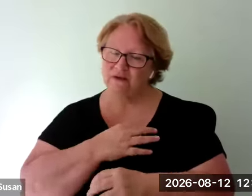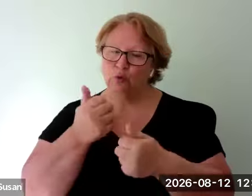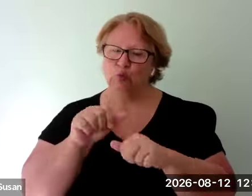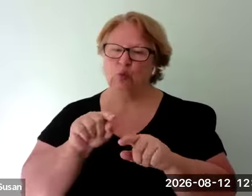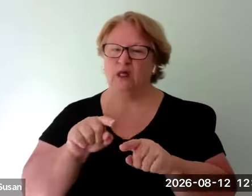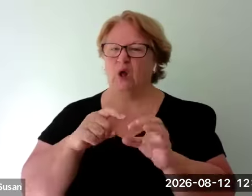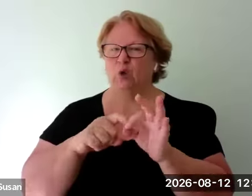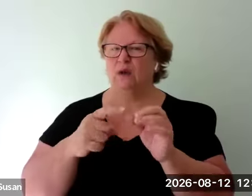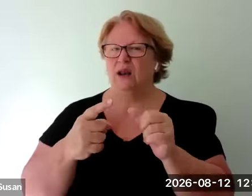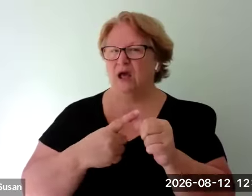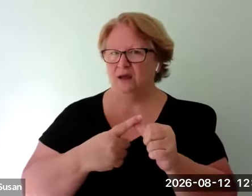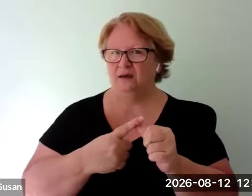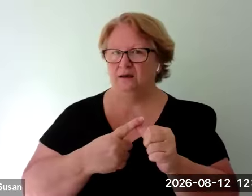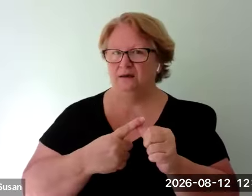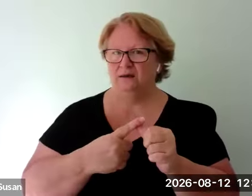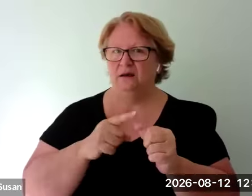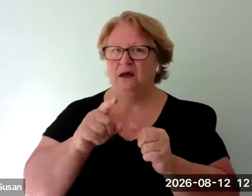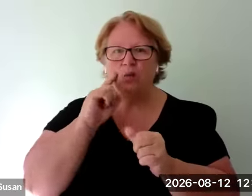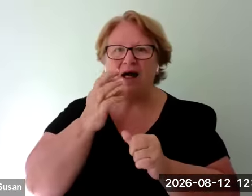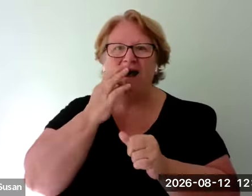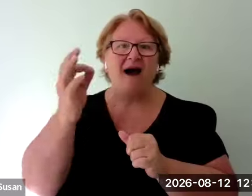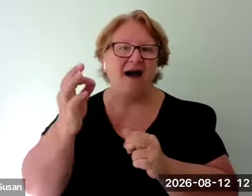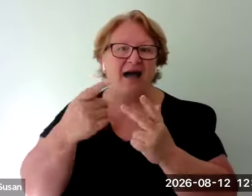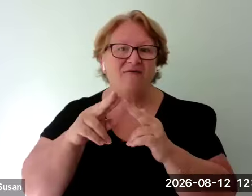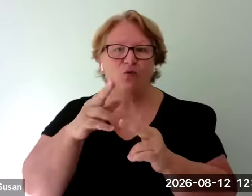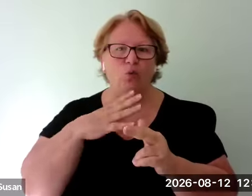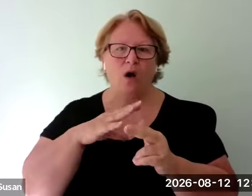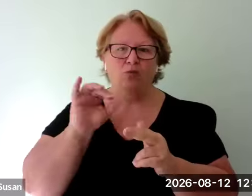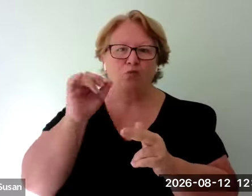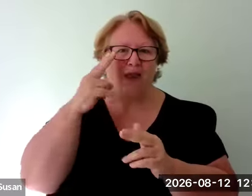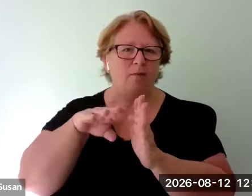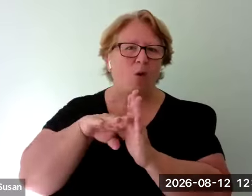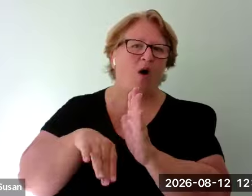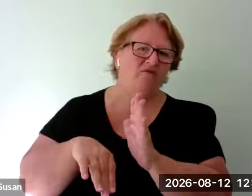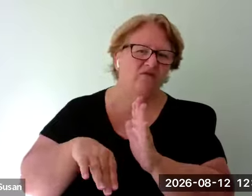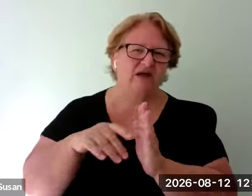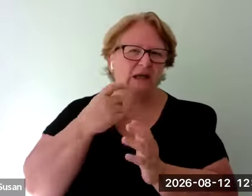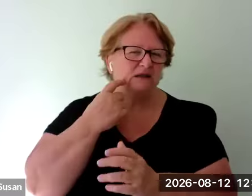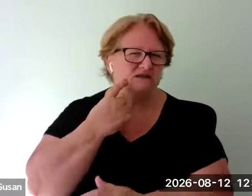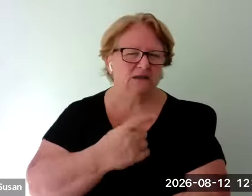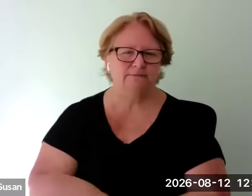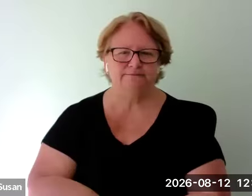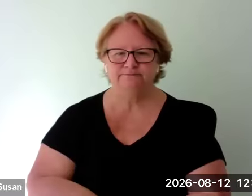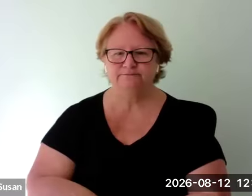If you prefer to remain anonymous or want to log your questions privately please use this feature. As you go to put